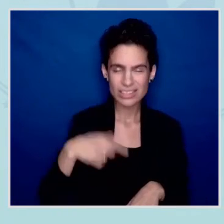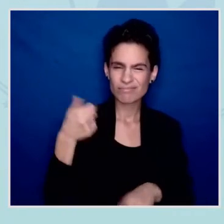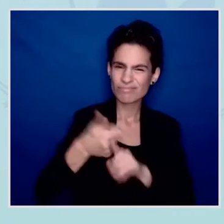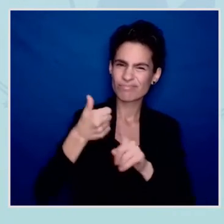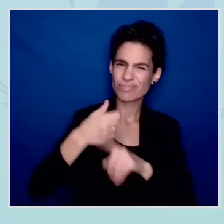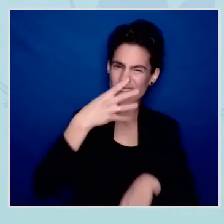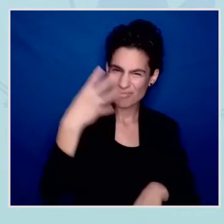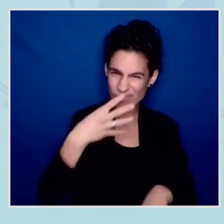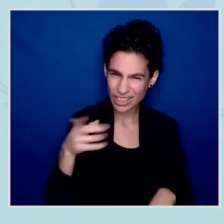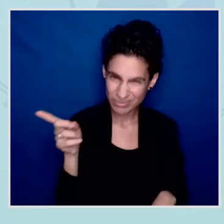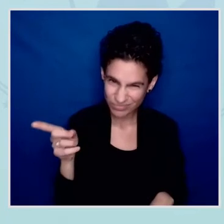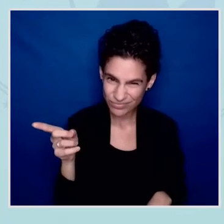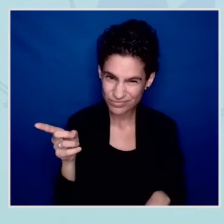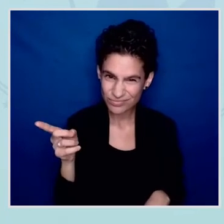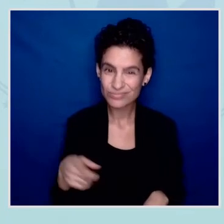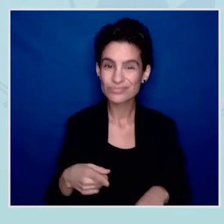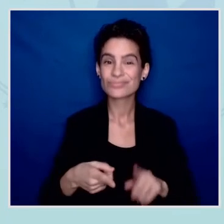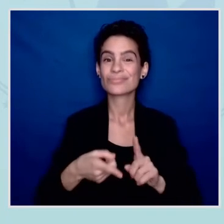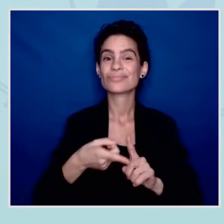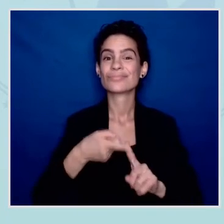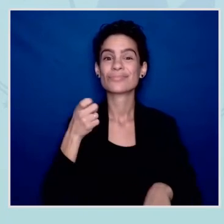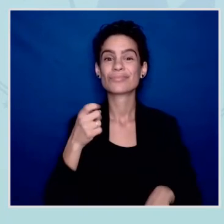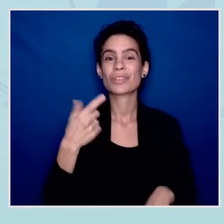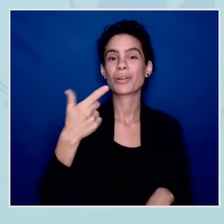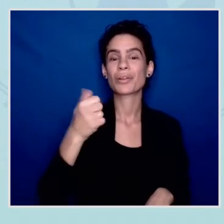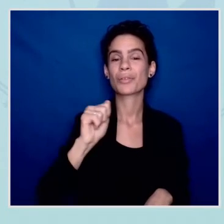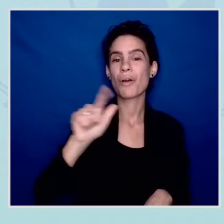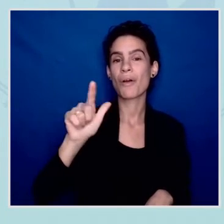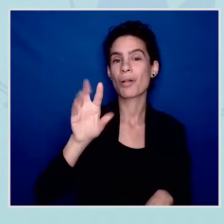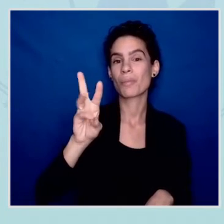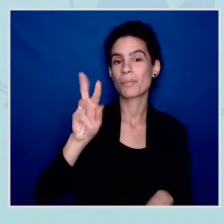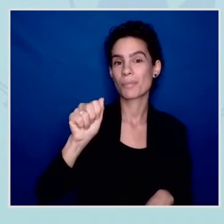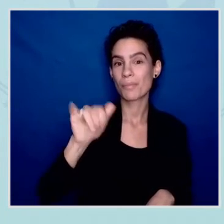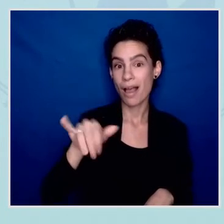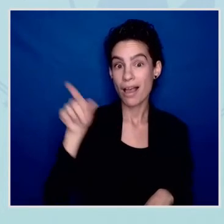STANDUP GUY. MARTY WANTS OF BOSTON, HIS ONLY